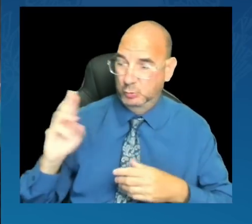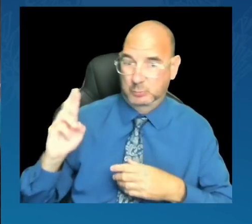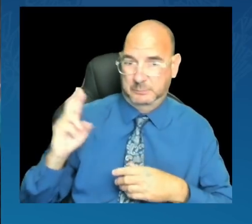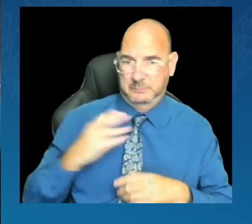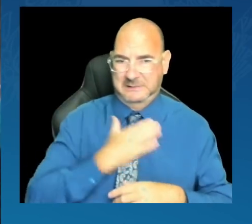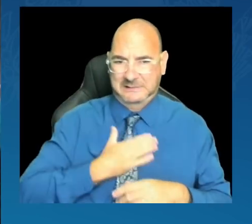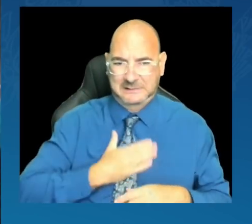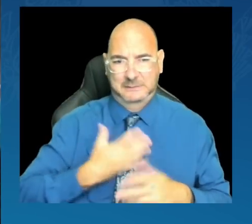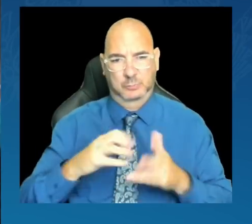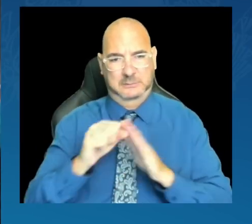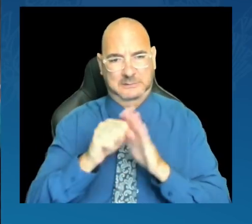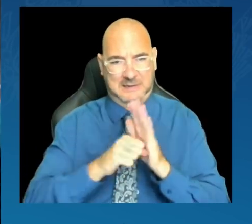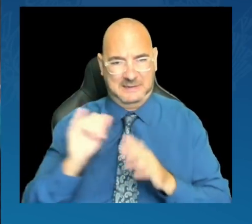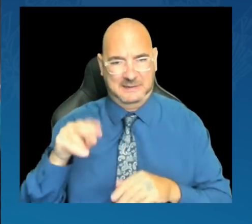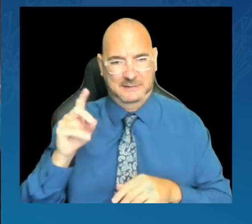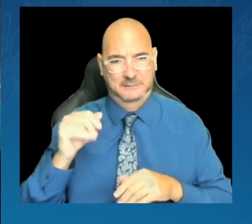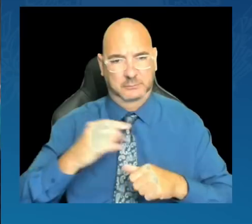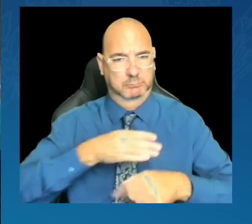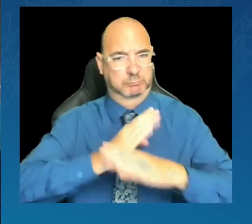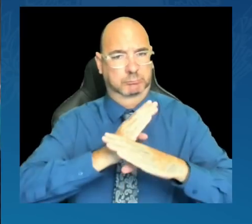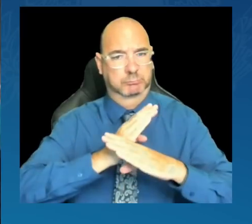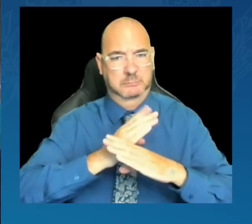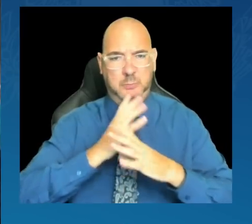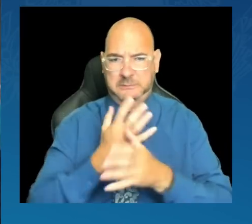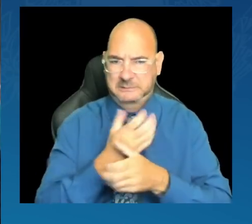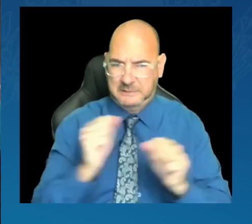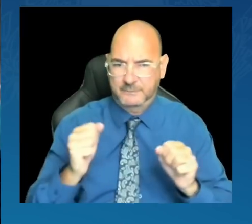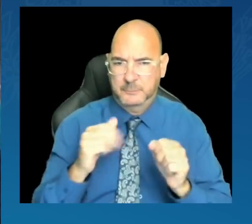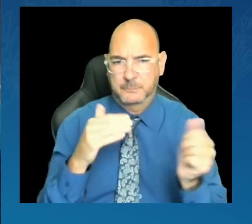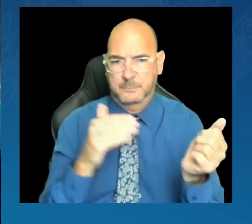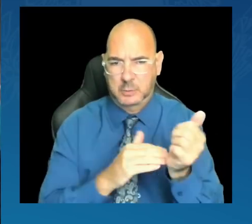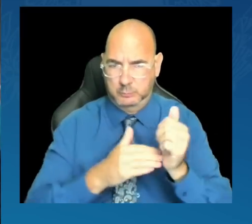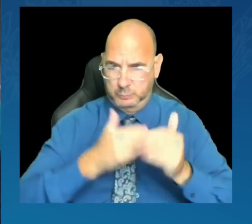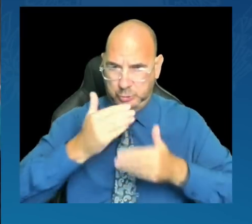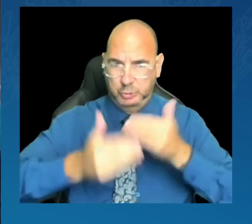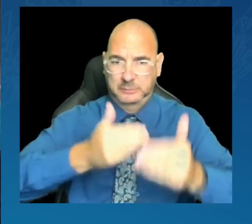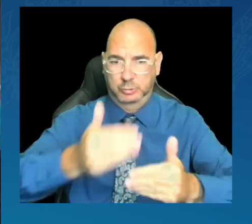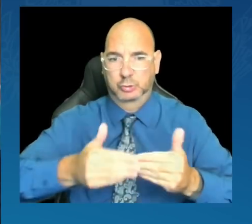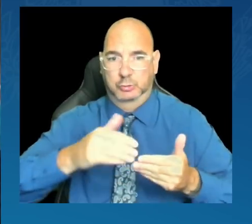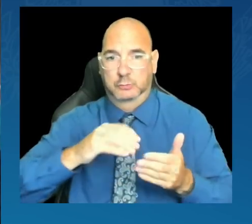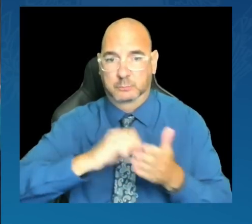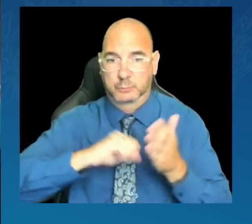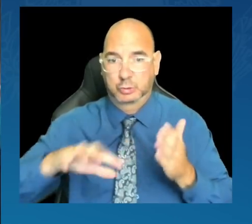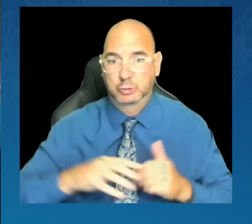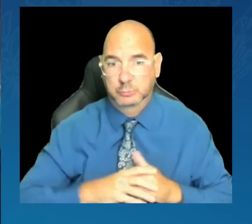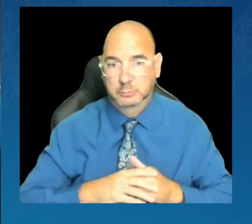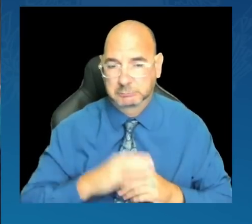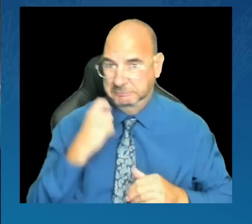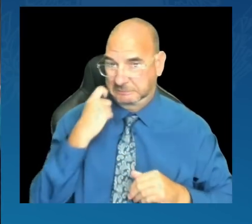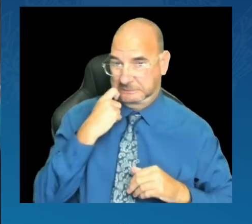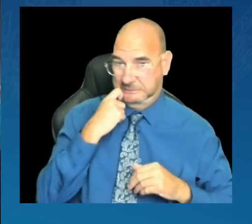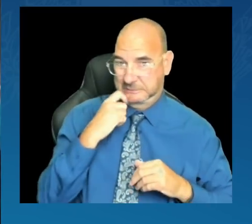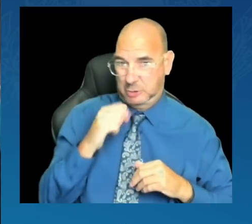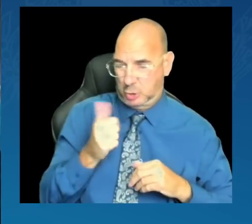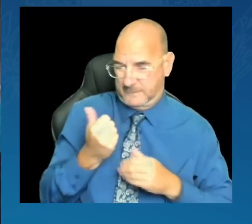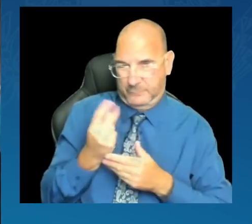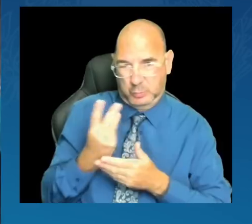on the safe medical procedure. Just a few weeks ago, Indiana made national headlines